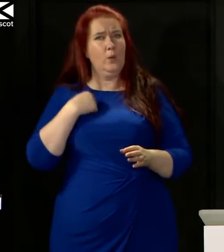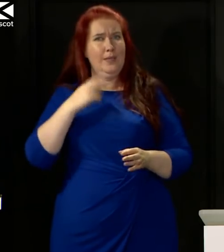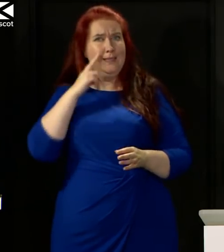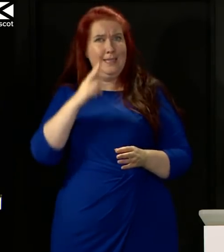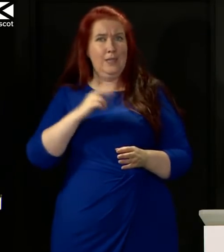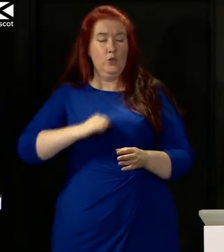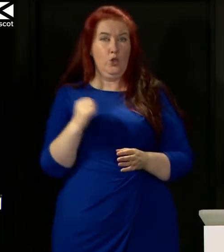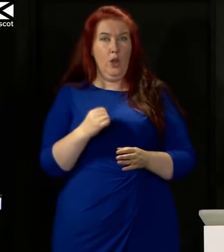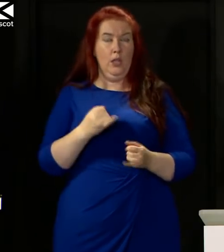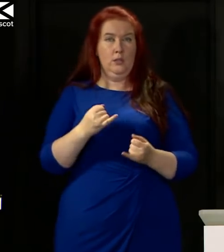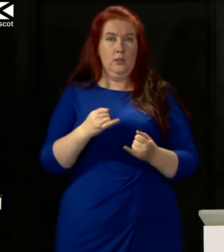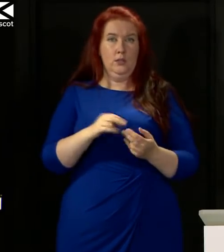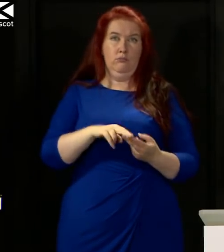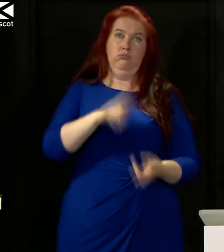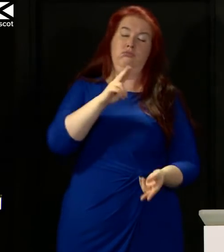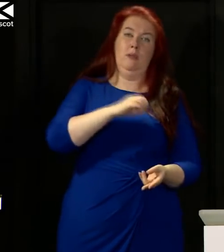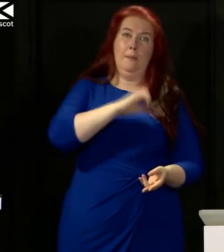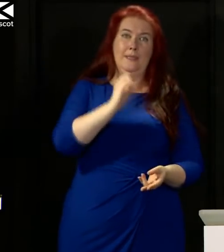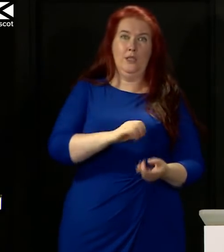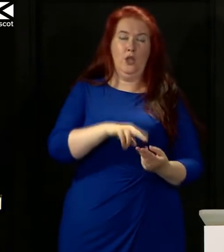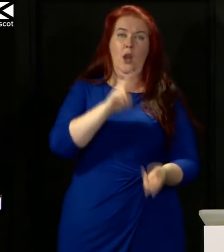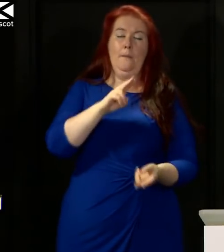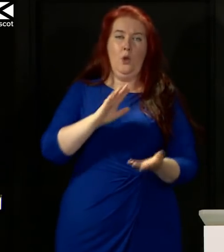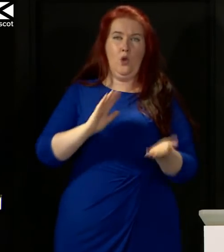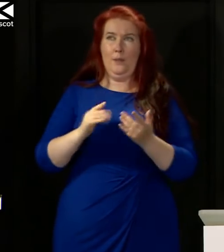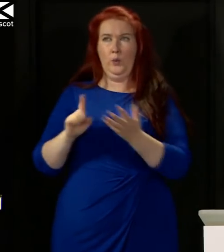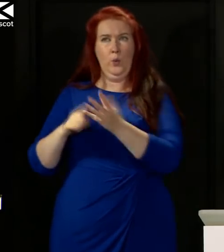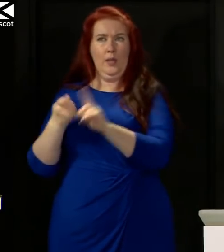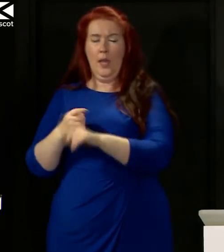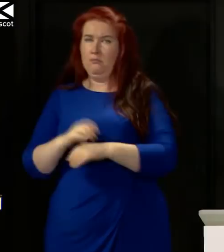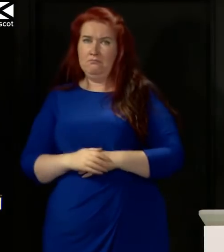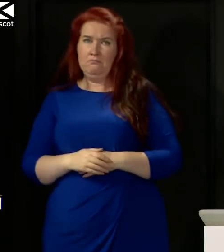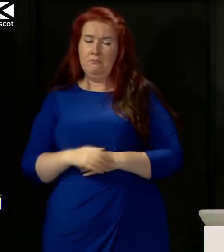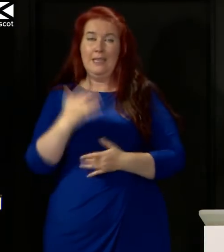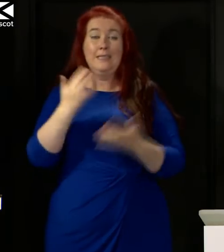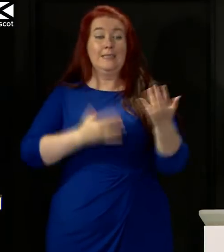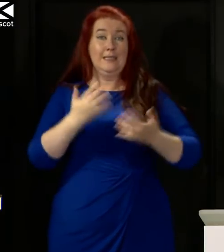in Scotland. The figures for unemployment today, as others have pointed out that's a